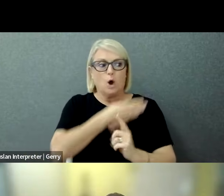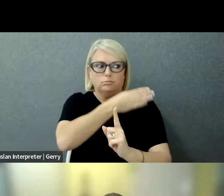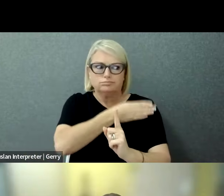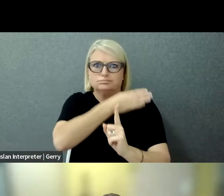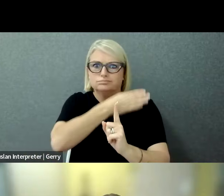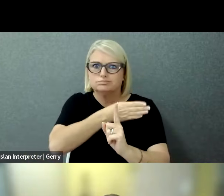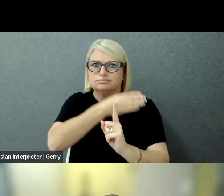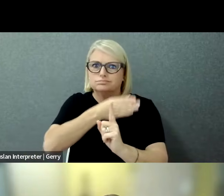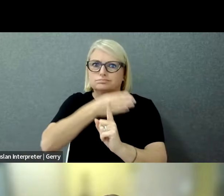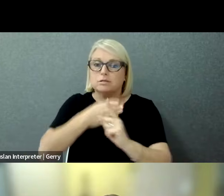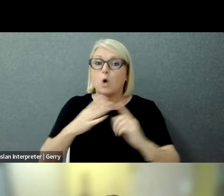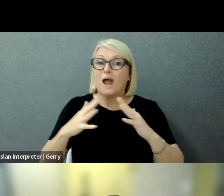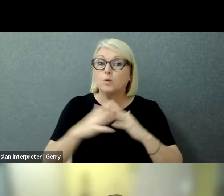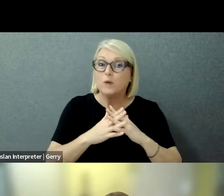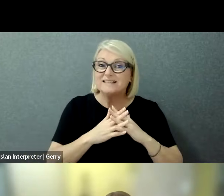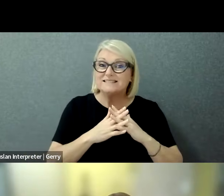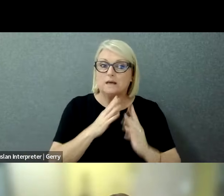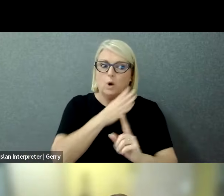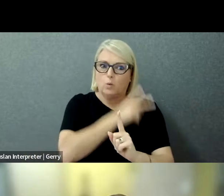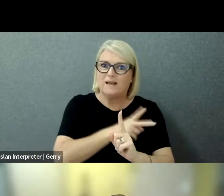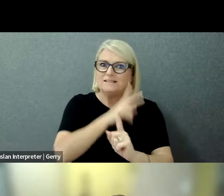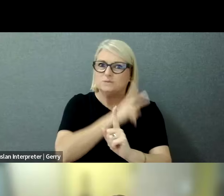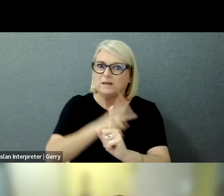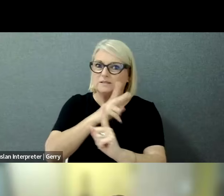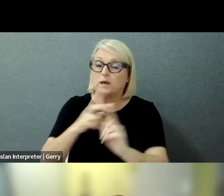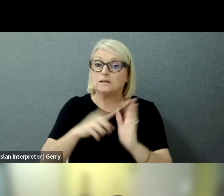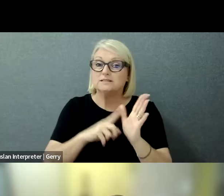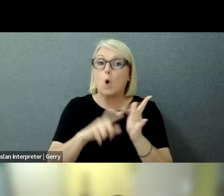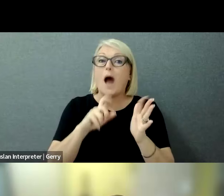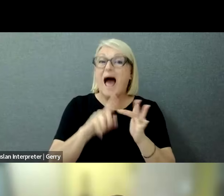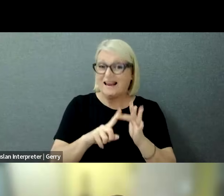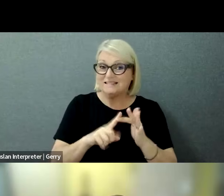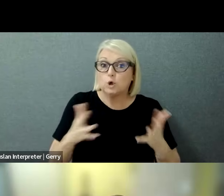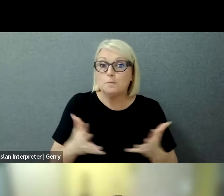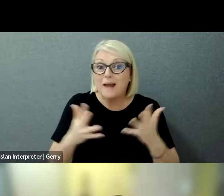had a timer where Alice would sit and play for two or three minutes and we were able to build